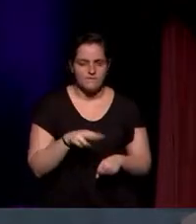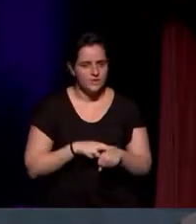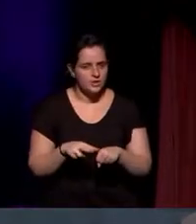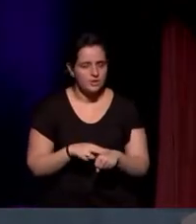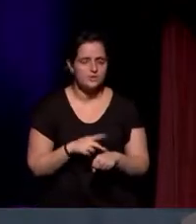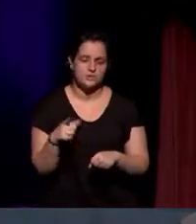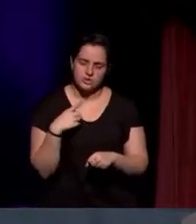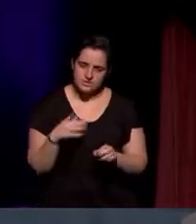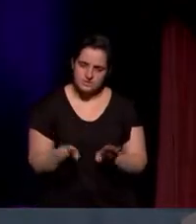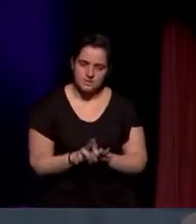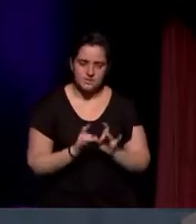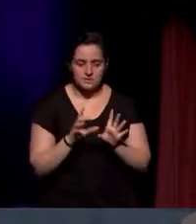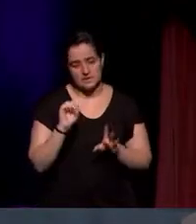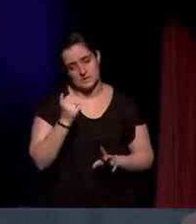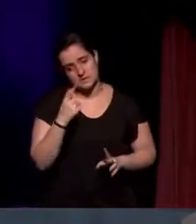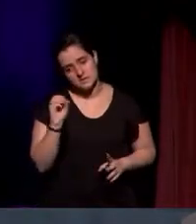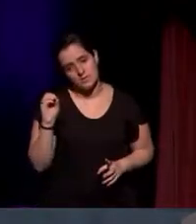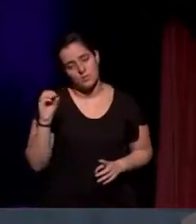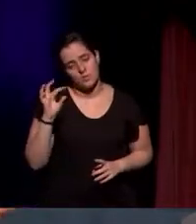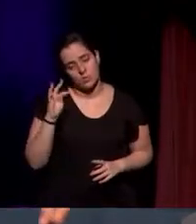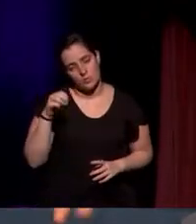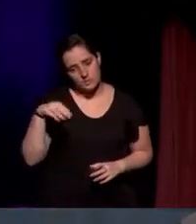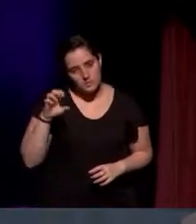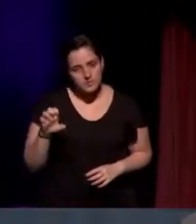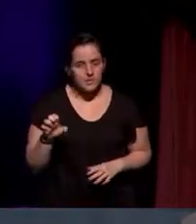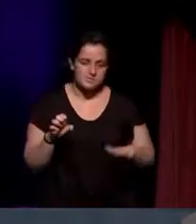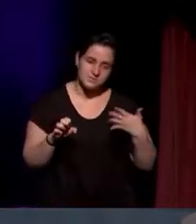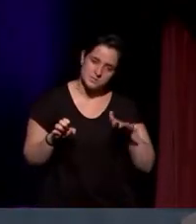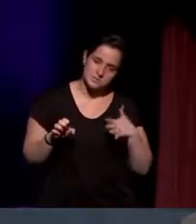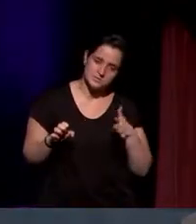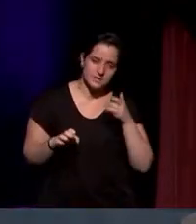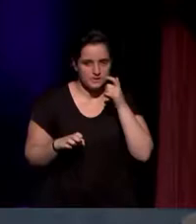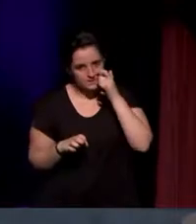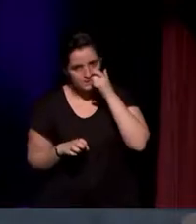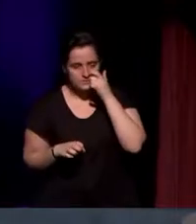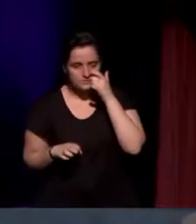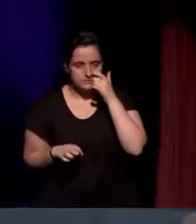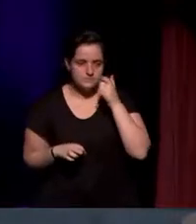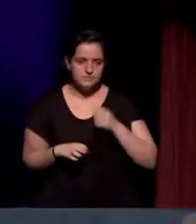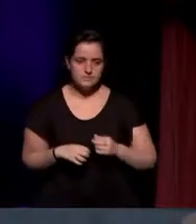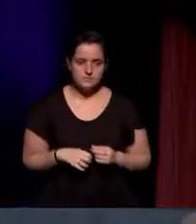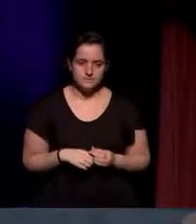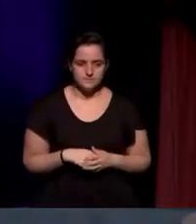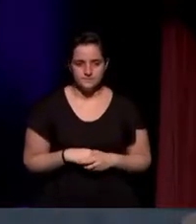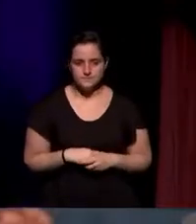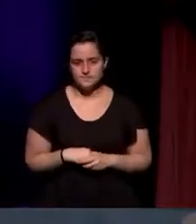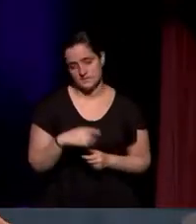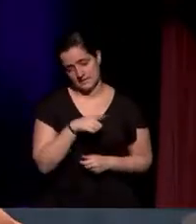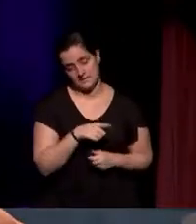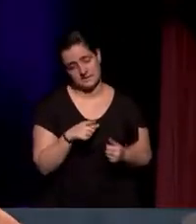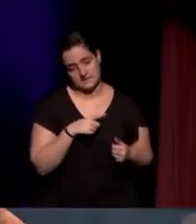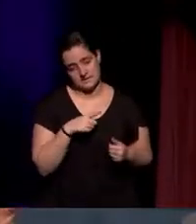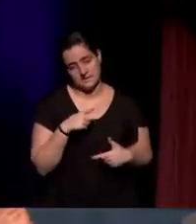Sao Tome, more or less, and then East Timor too, who had to fight twice for its independence,